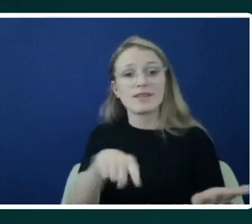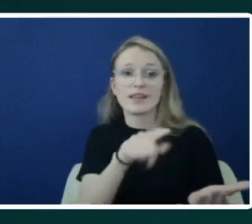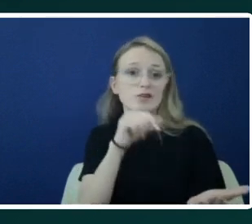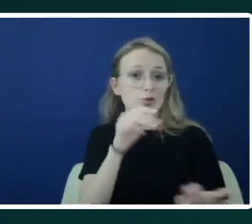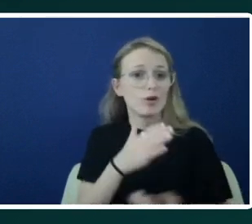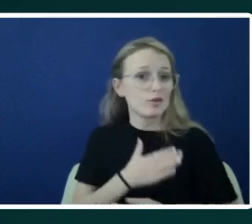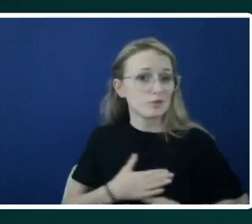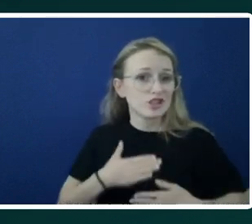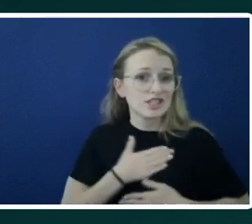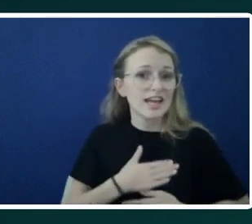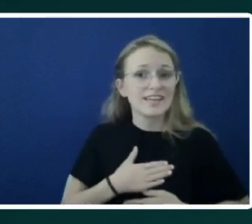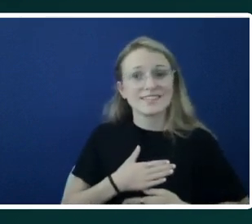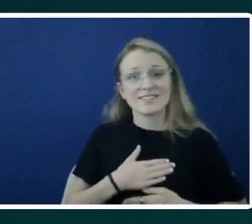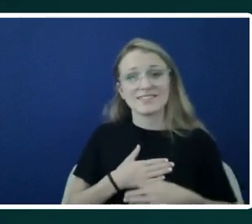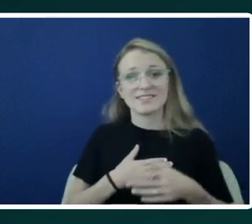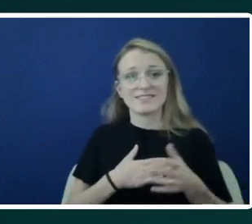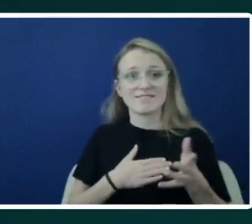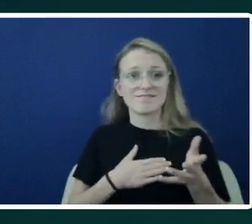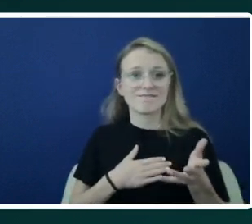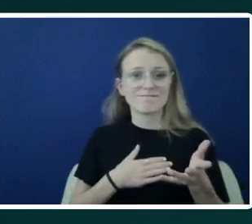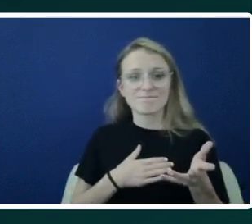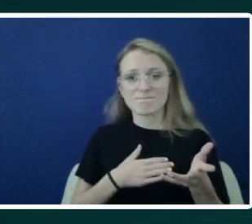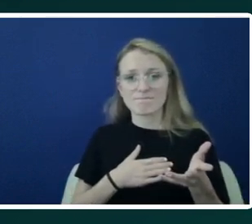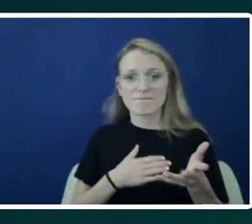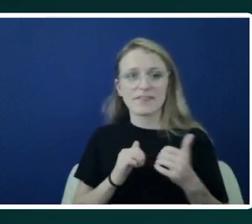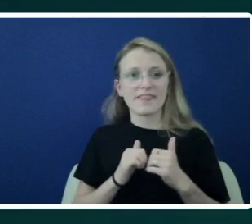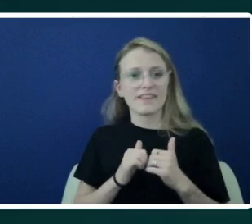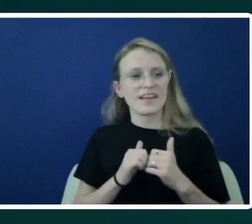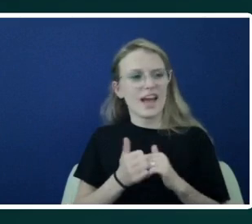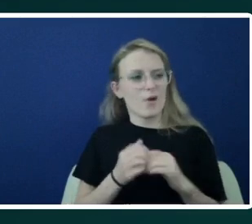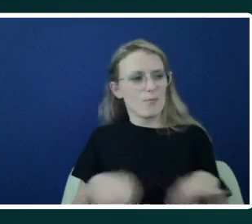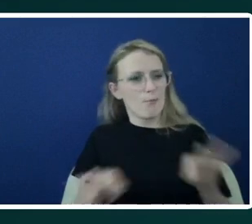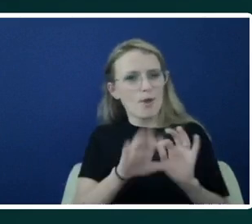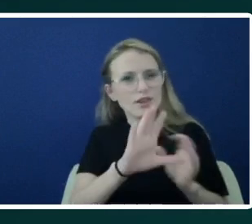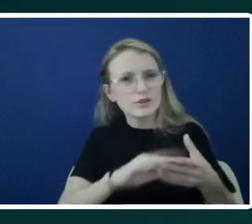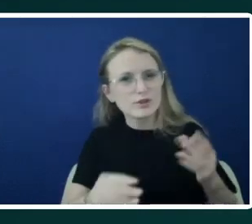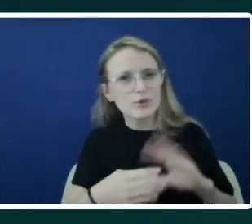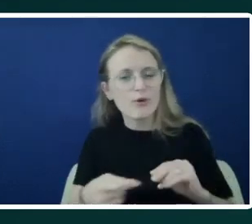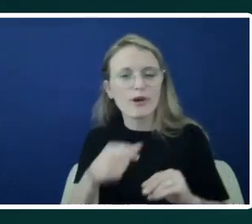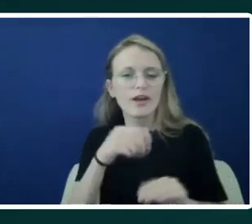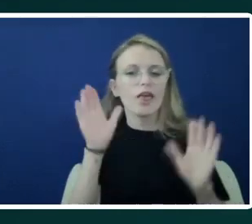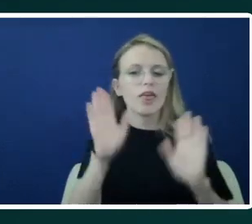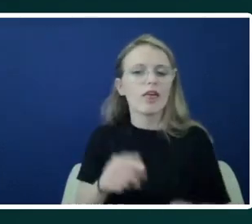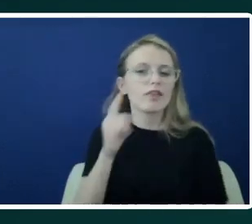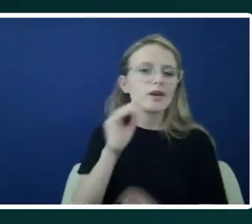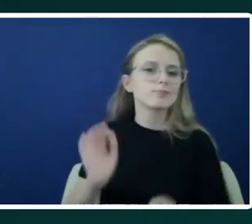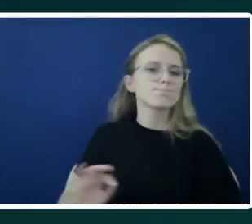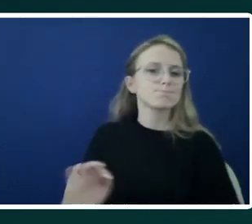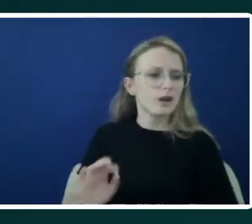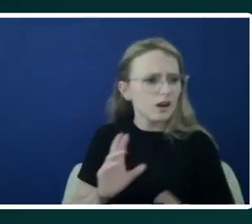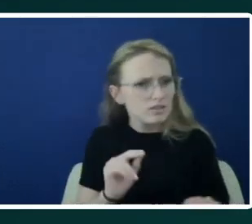of the -- how significant and important their stories are. And I think that's really critical